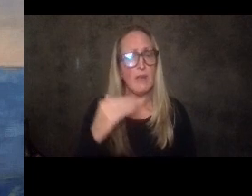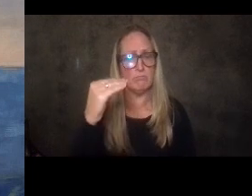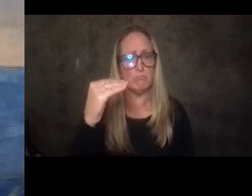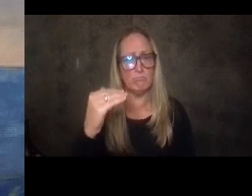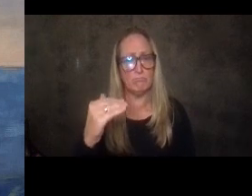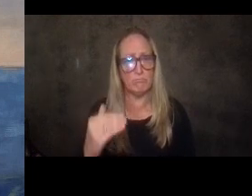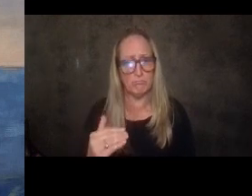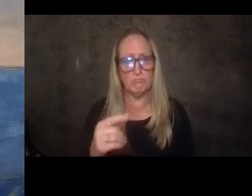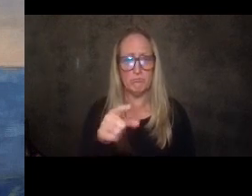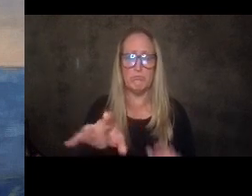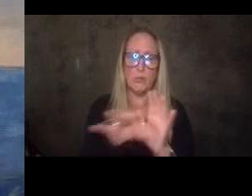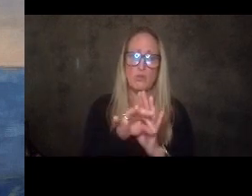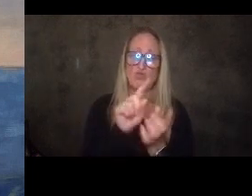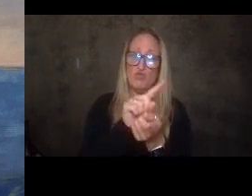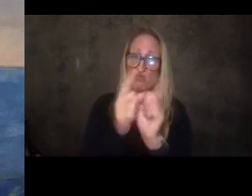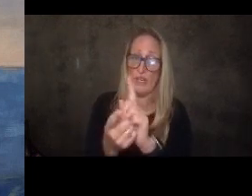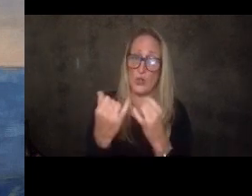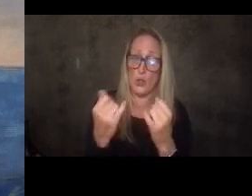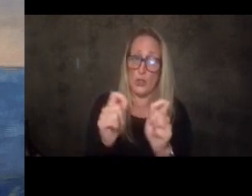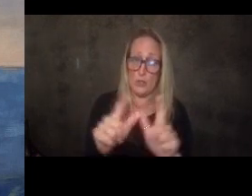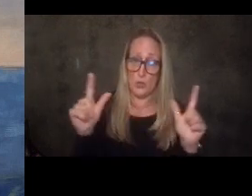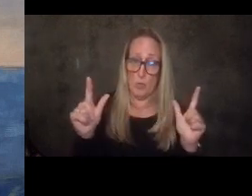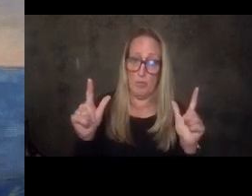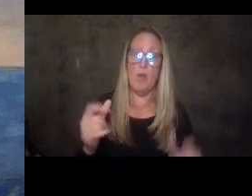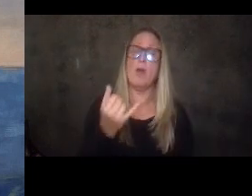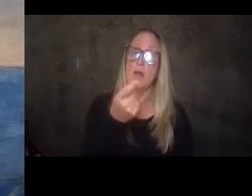down, I can see there's the option to change my current zoom level. So zoom in two hundred